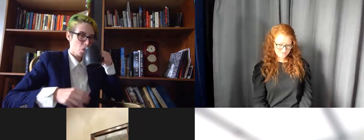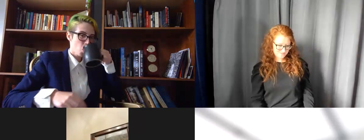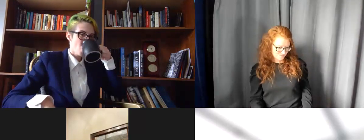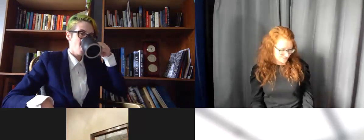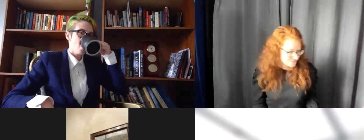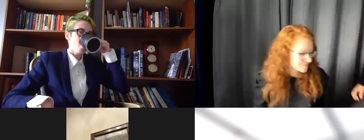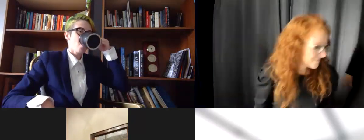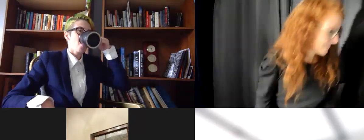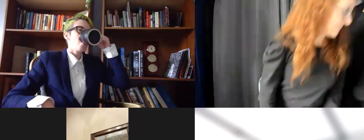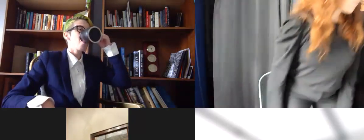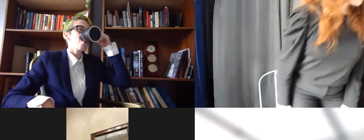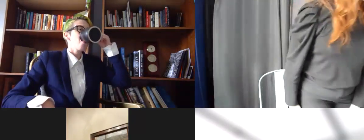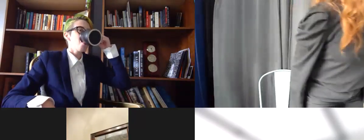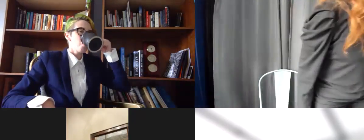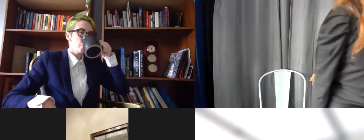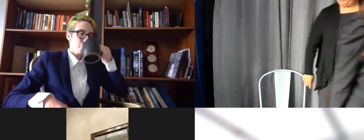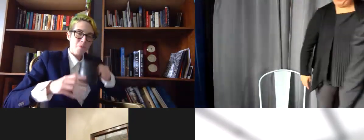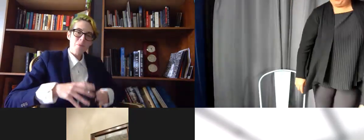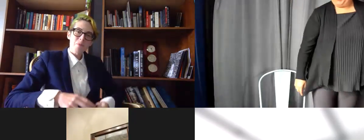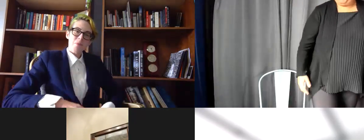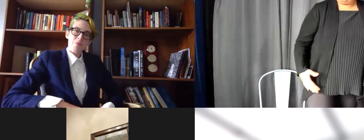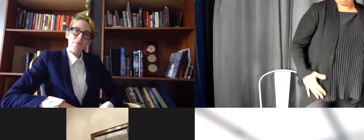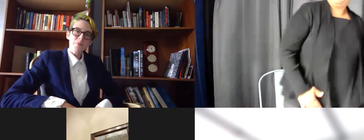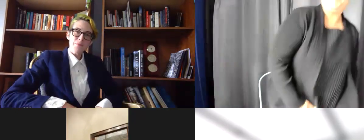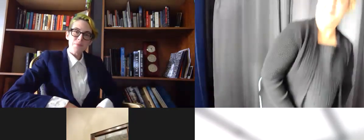Jordan Radford: this is John. Thank you, Grace. Thank you, Farrah. I